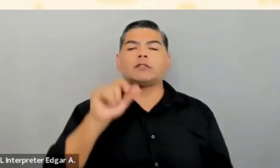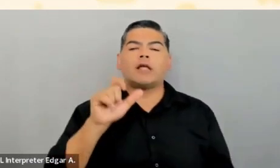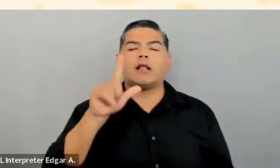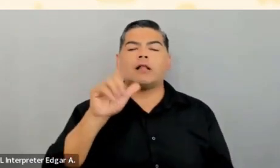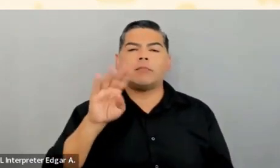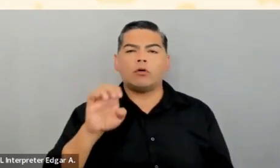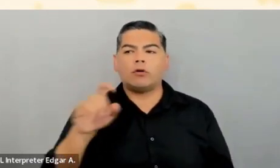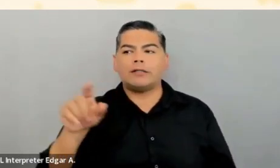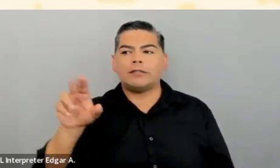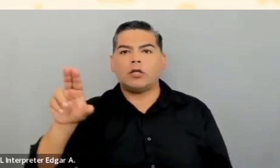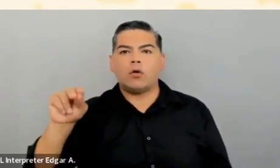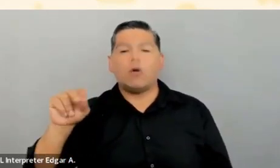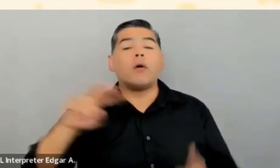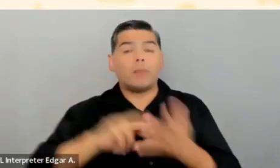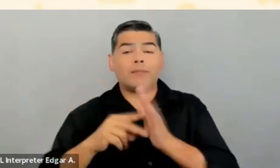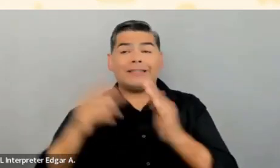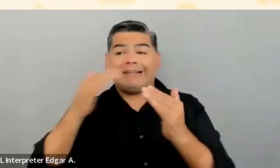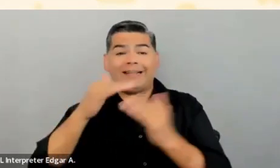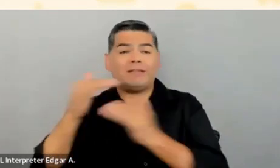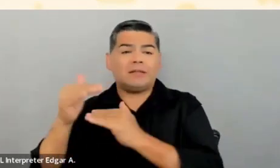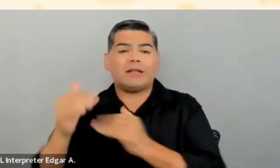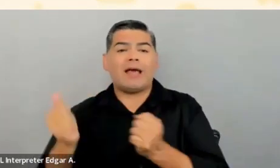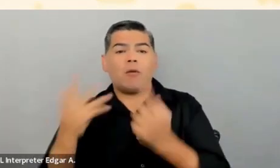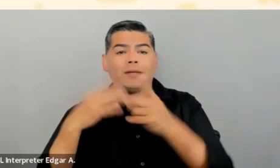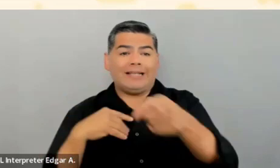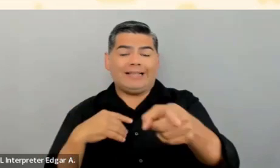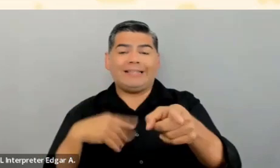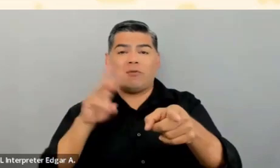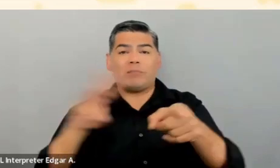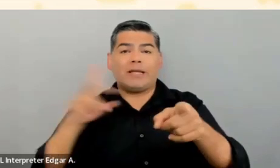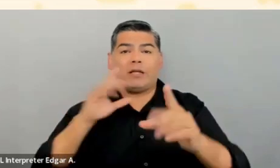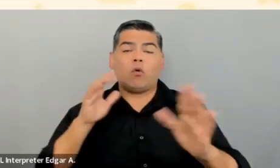that there is a limit to how much this website can be zoomed.